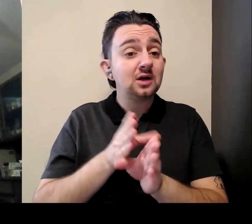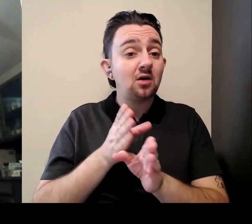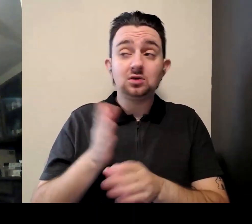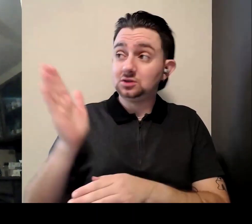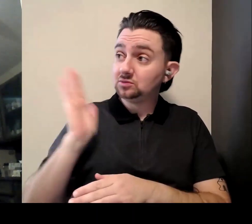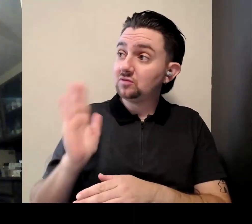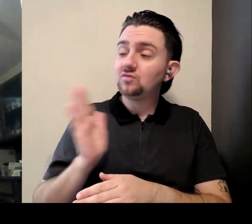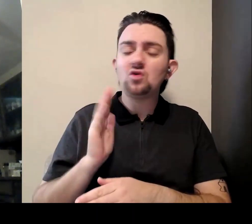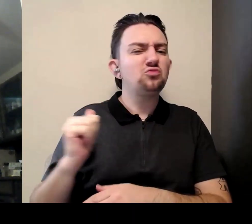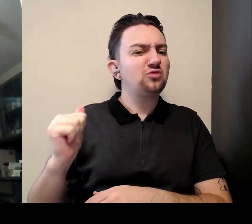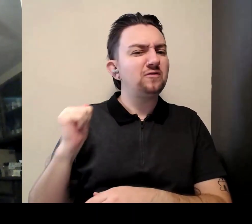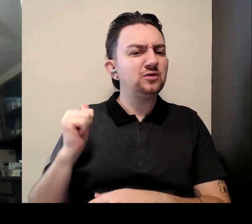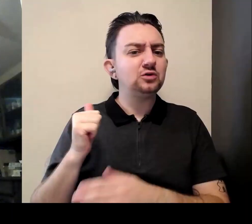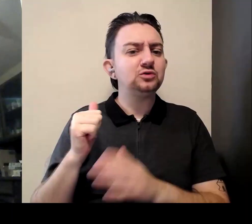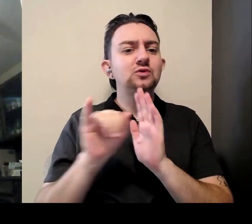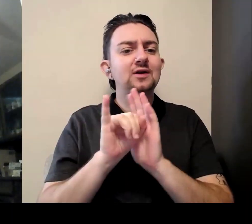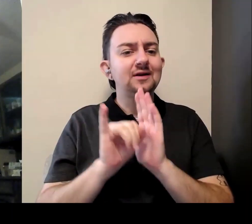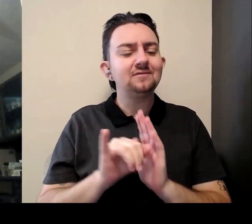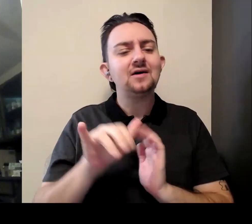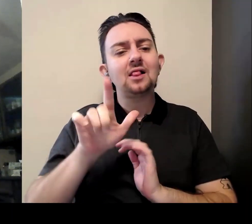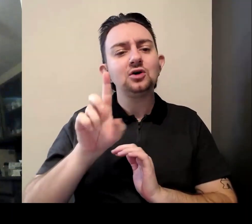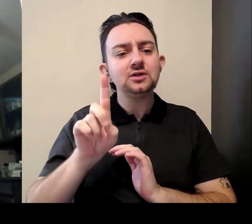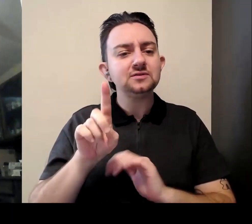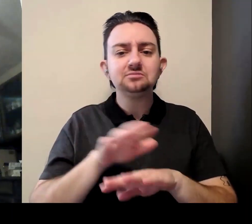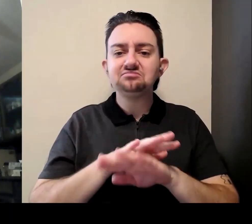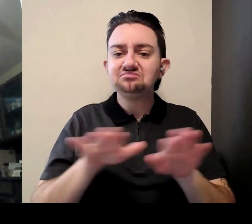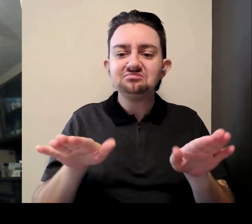And so that was my focus.